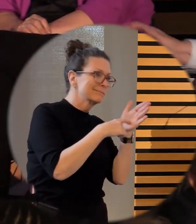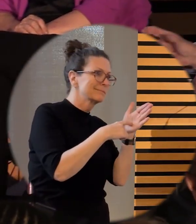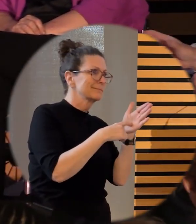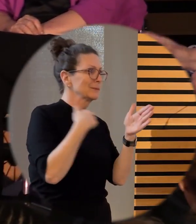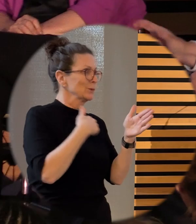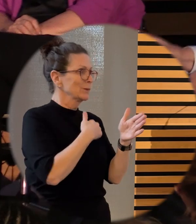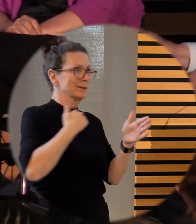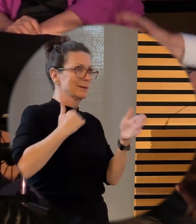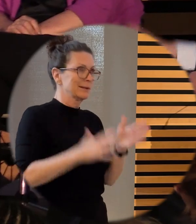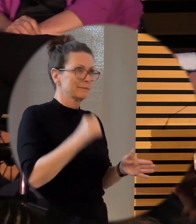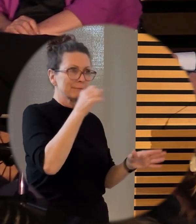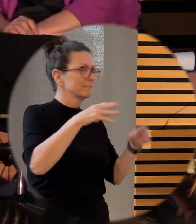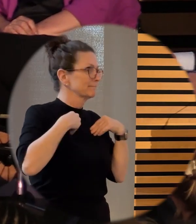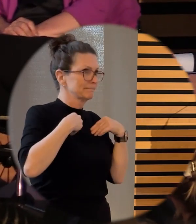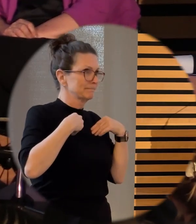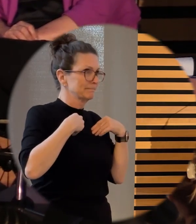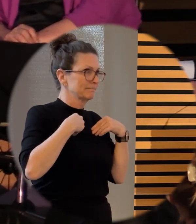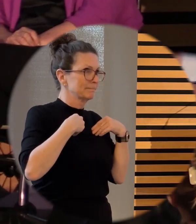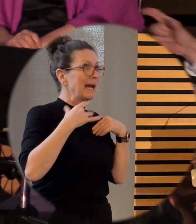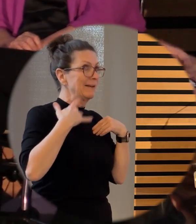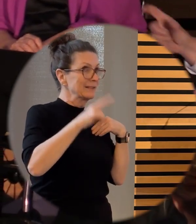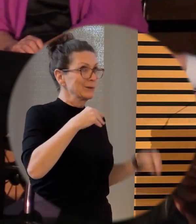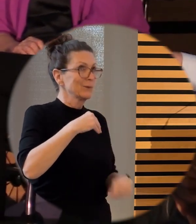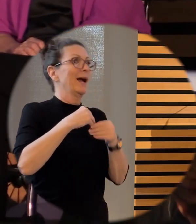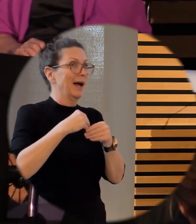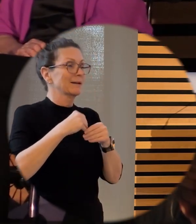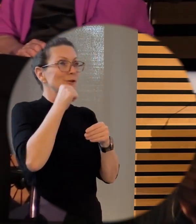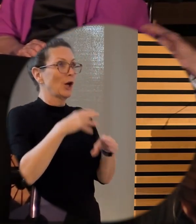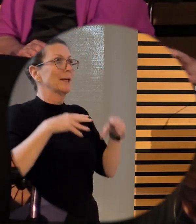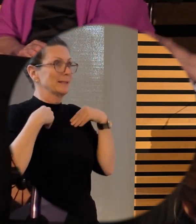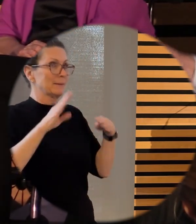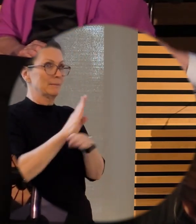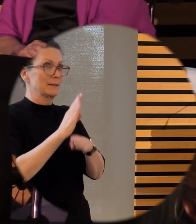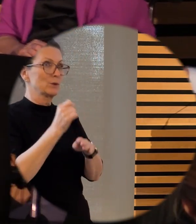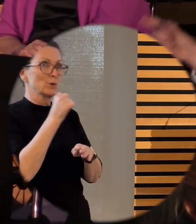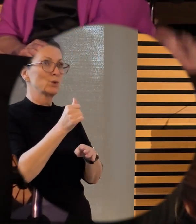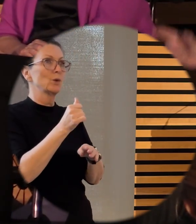that as Canadians we would not accept. Let's add in we don't accept a business that will